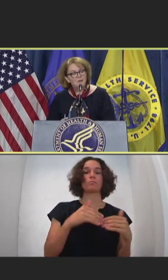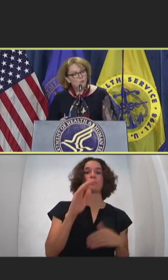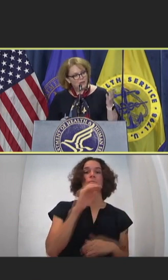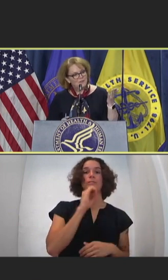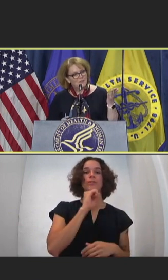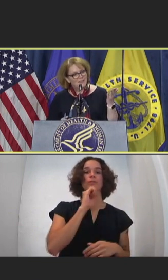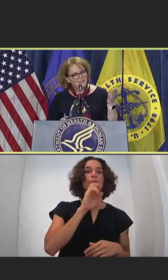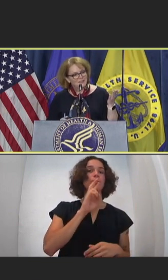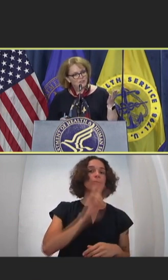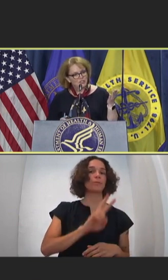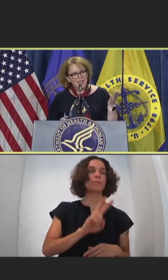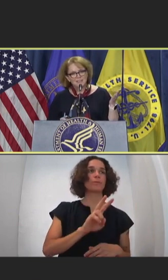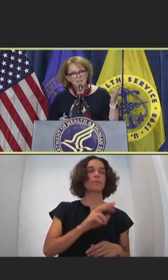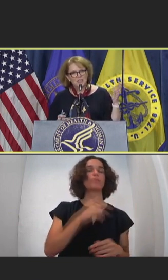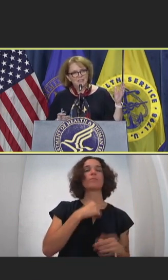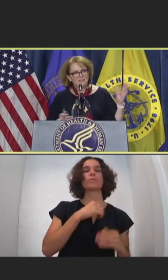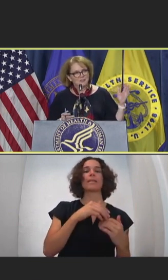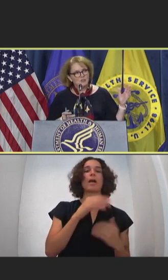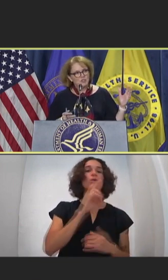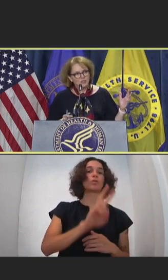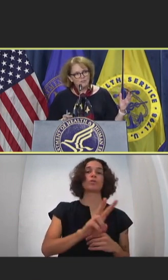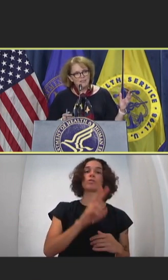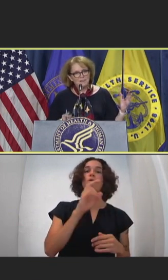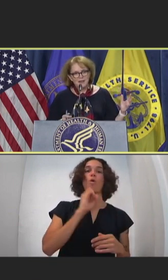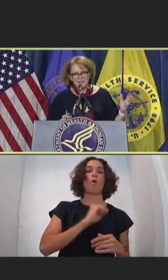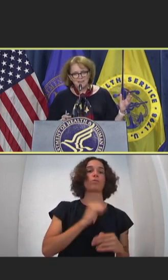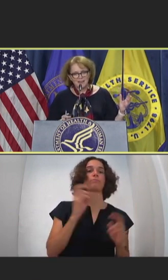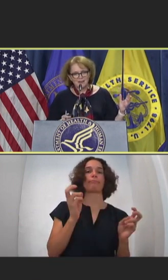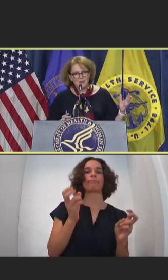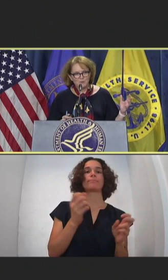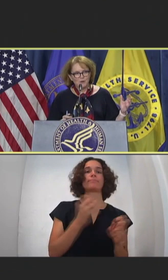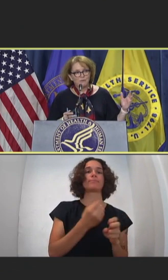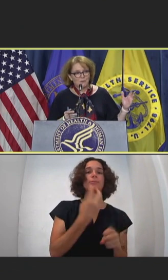One of the things that's a challenge is shifting the mindset of people from a